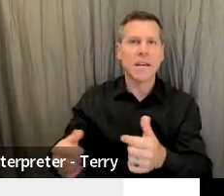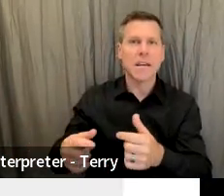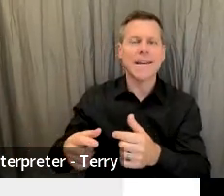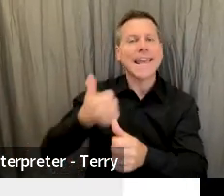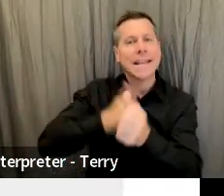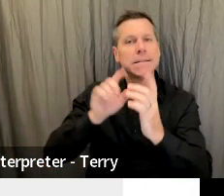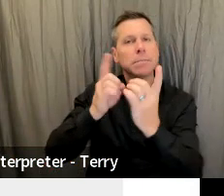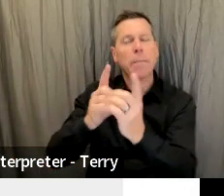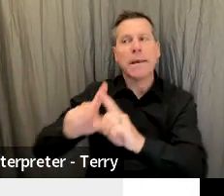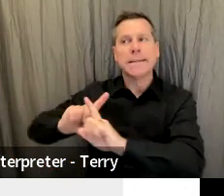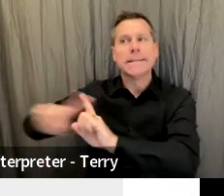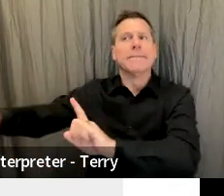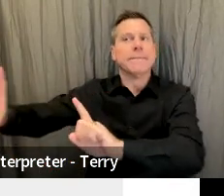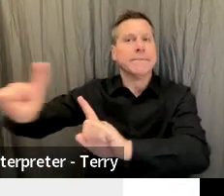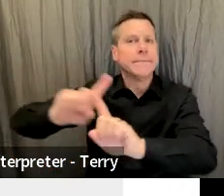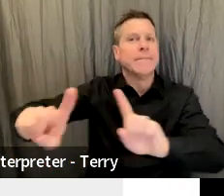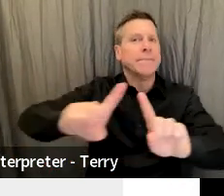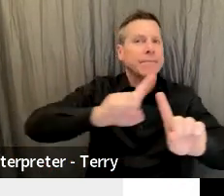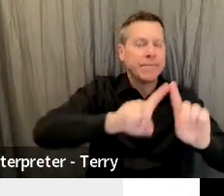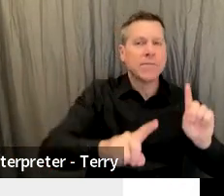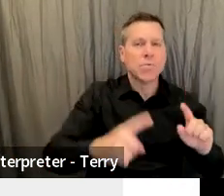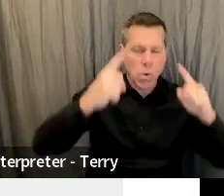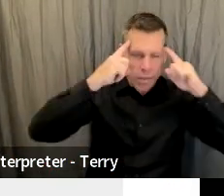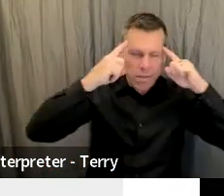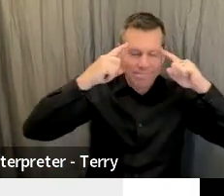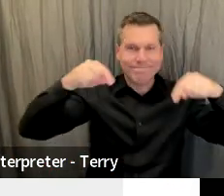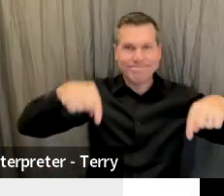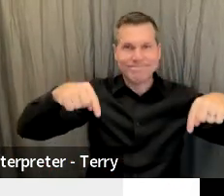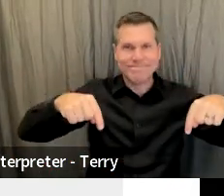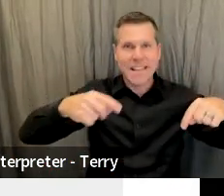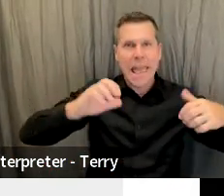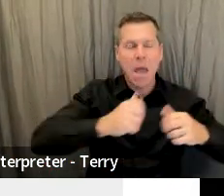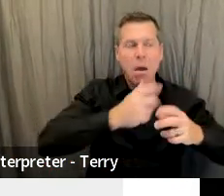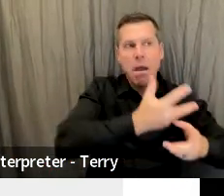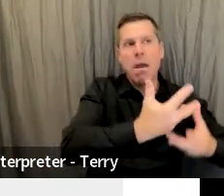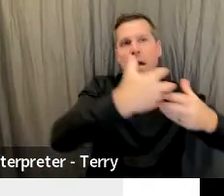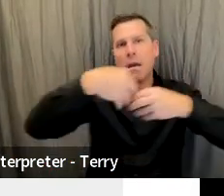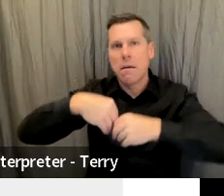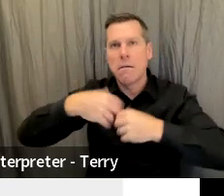Because I, I think that that's definitely something that needs to be talked